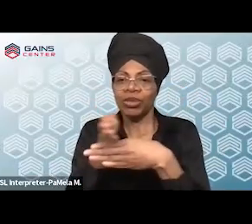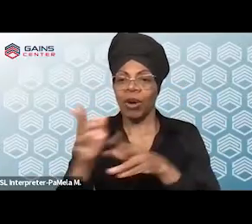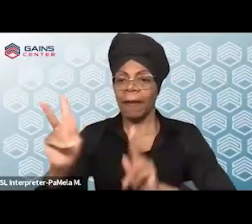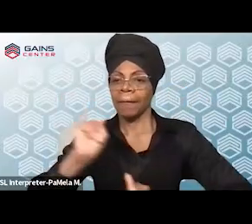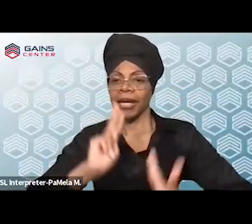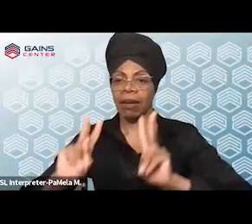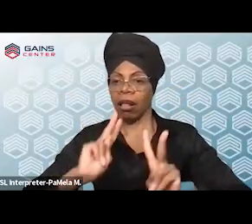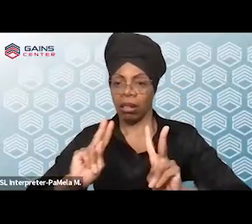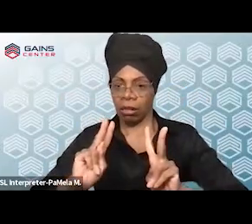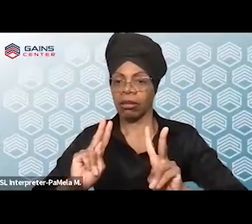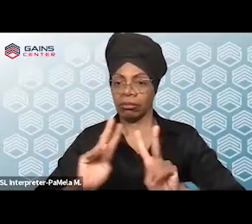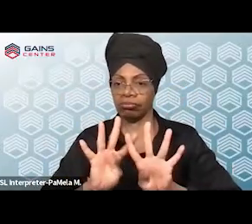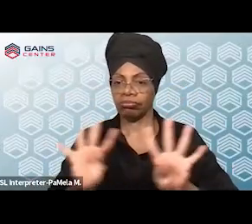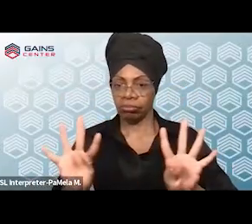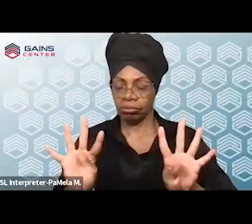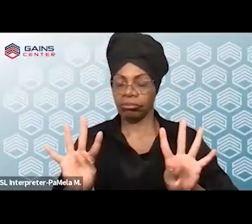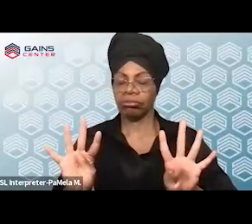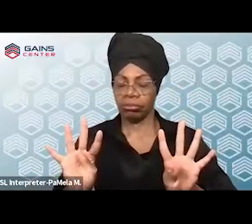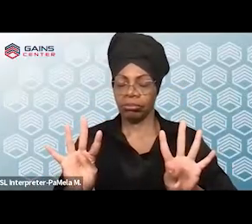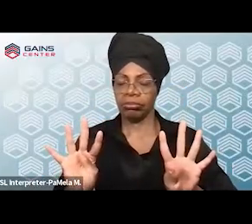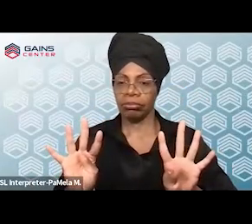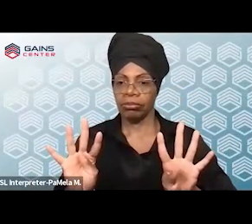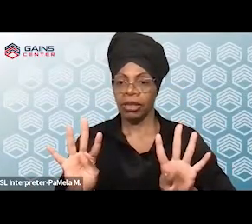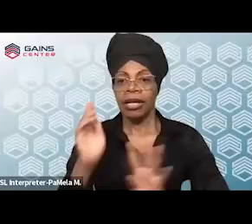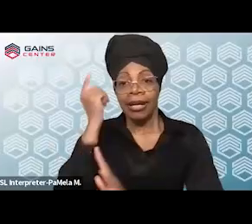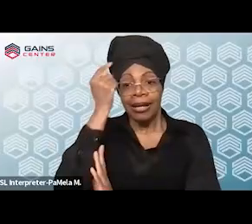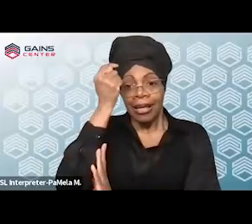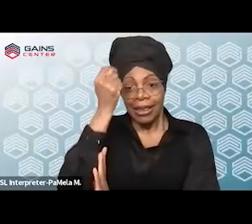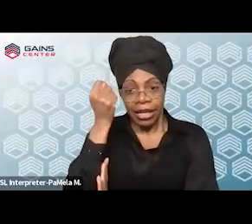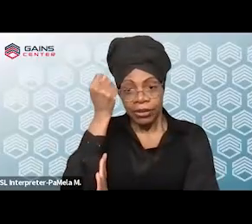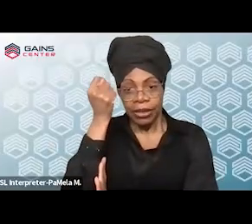And so the theory in trauma treatment,